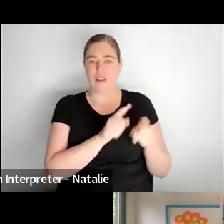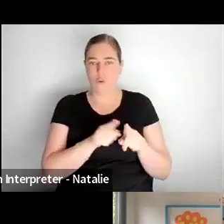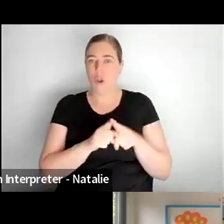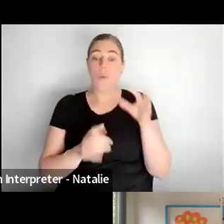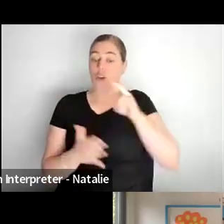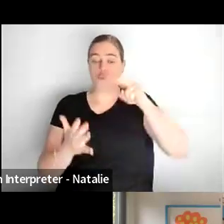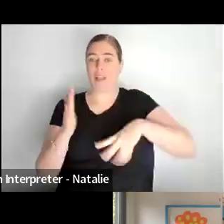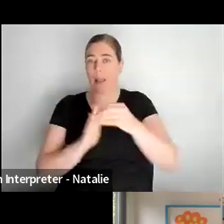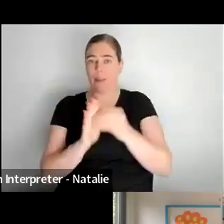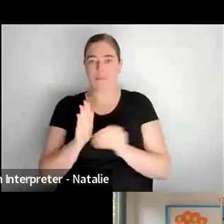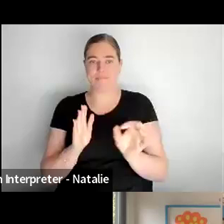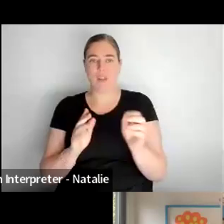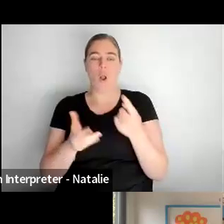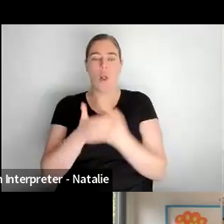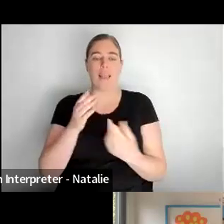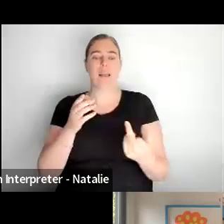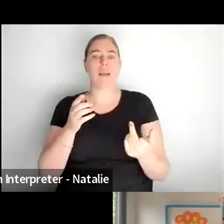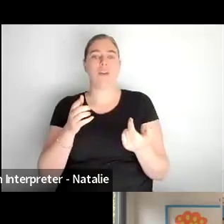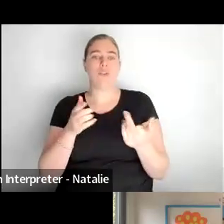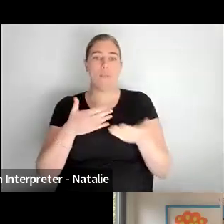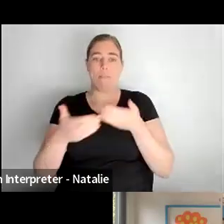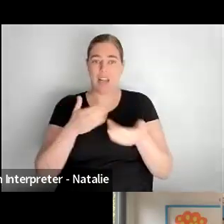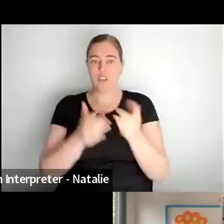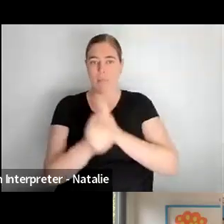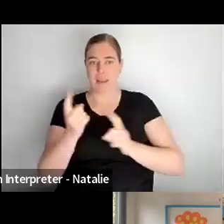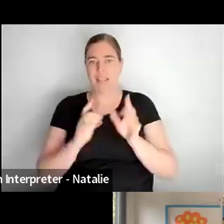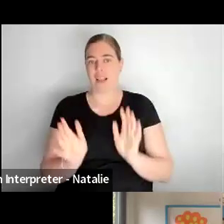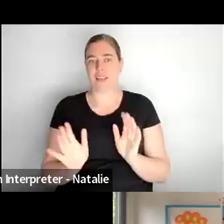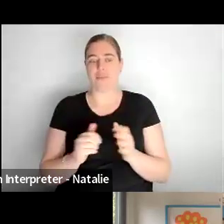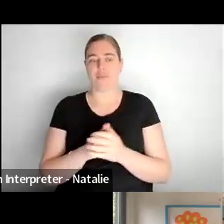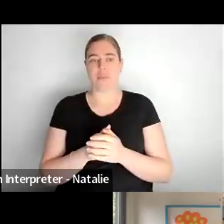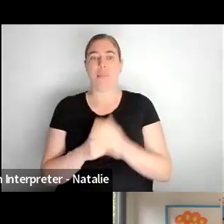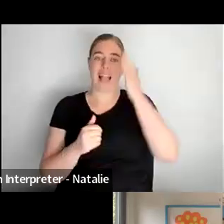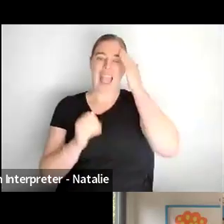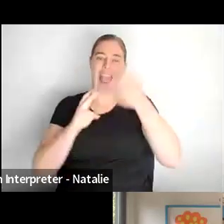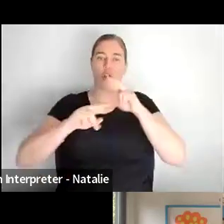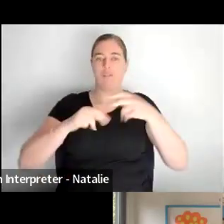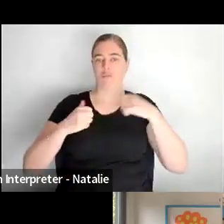there to manage the meeting for you and make sure everyone participates. There is a head of theatre,